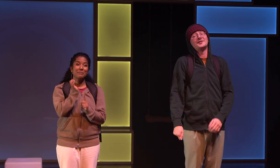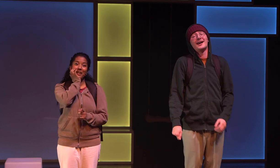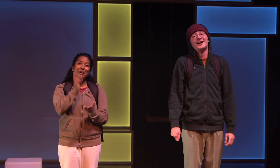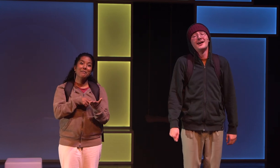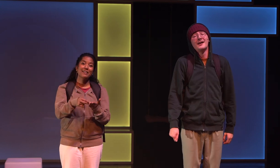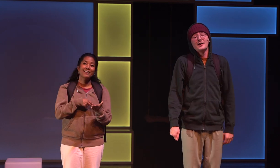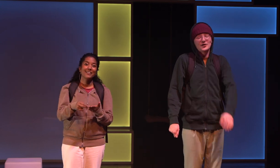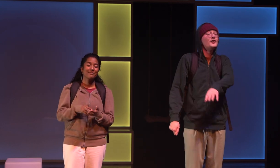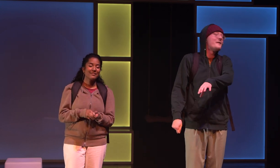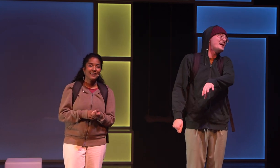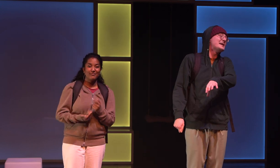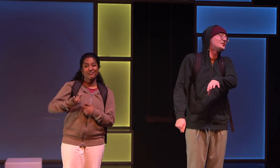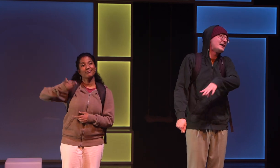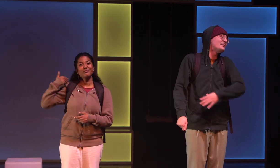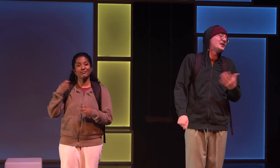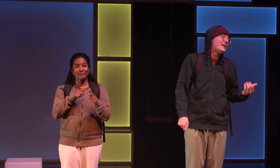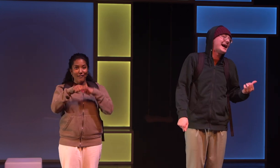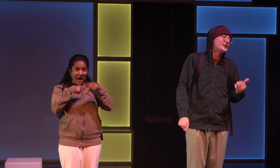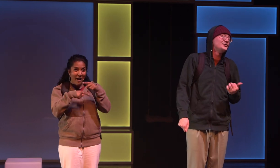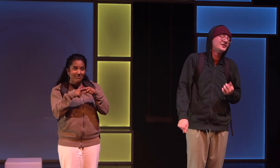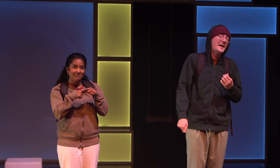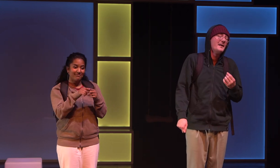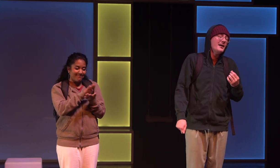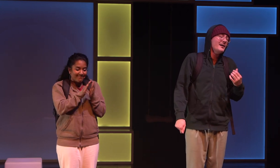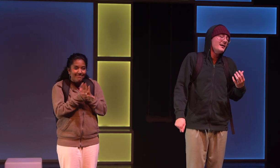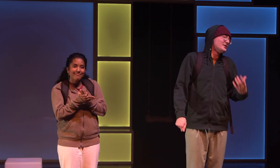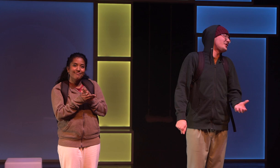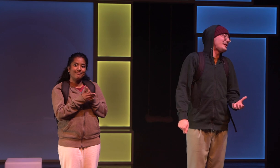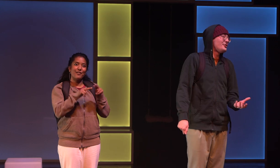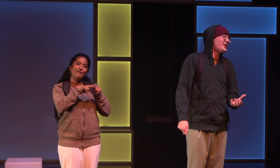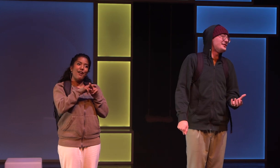butter. She used to have peanut butter wraps in a packed lunch as a special